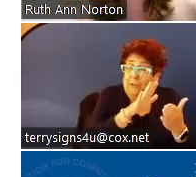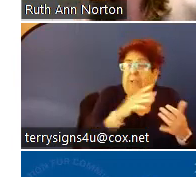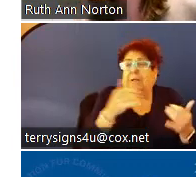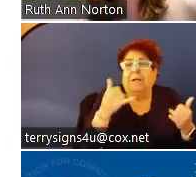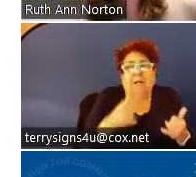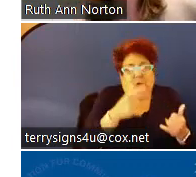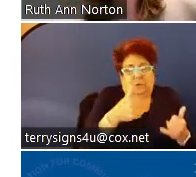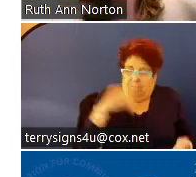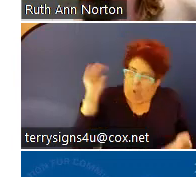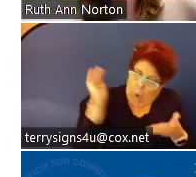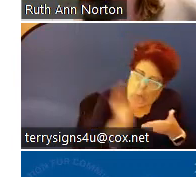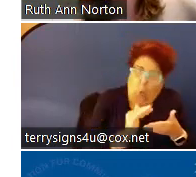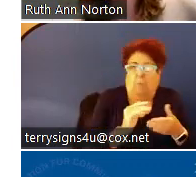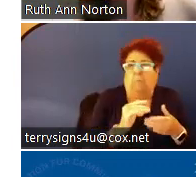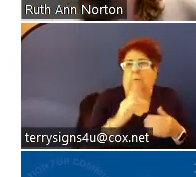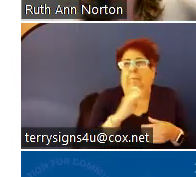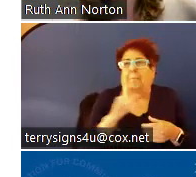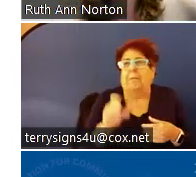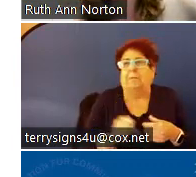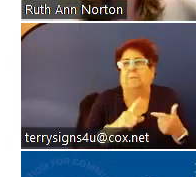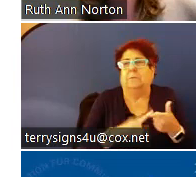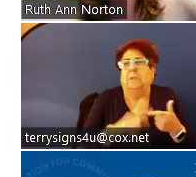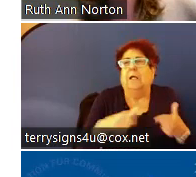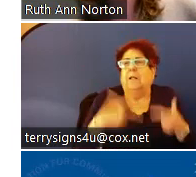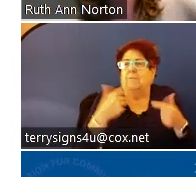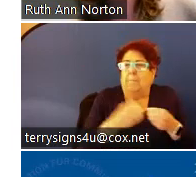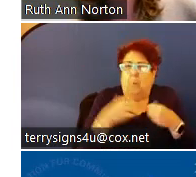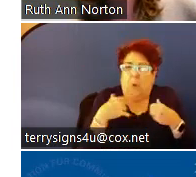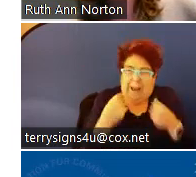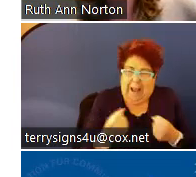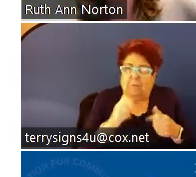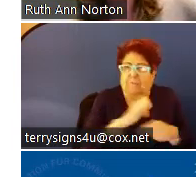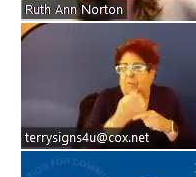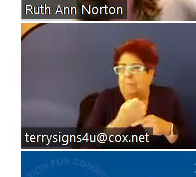bills and living in a healthier environment that she can bring her grandchildren,